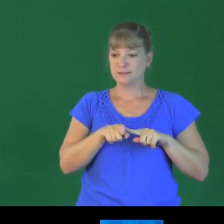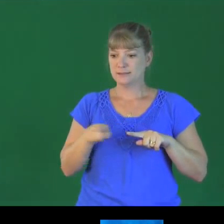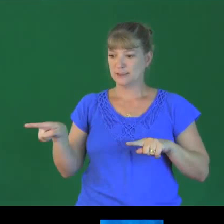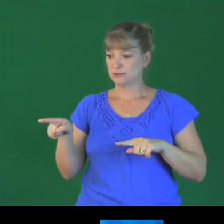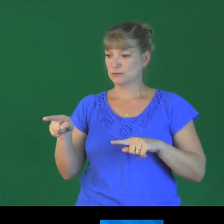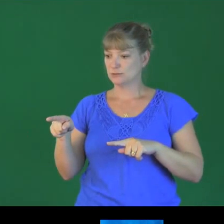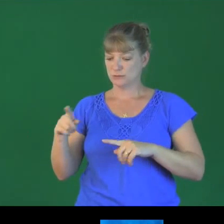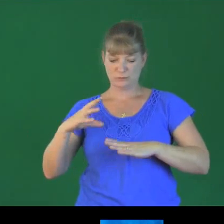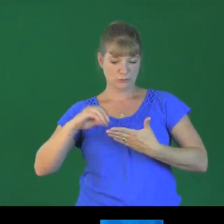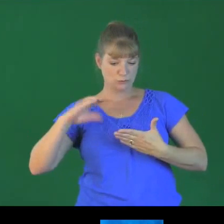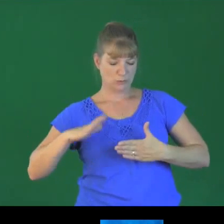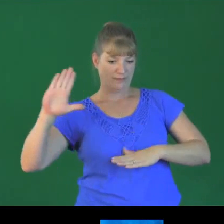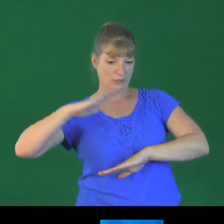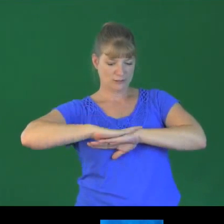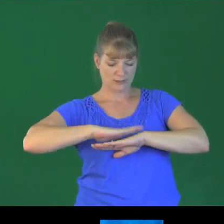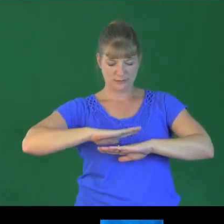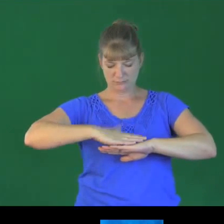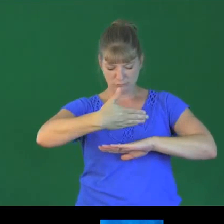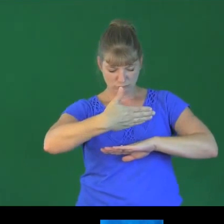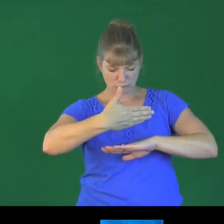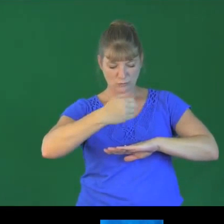on the student's desk, or it can be projected